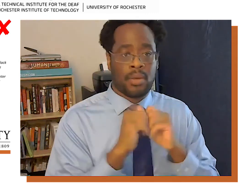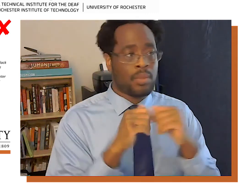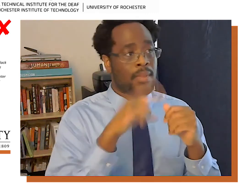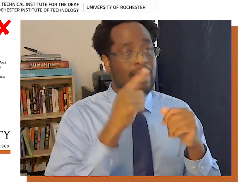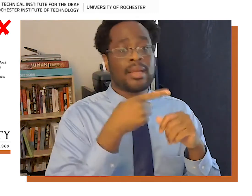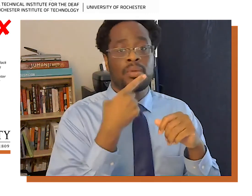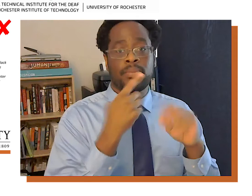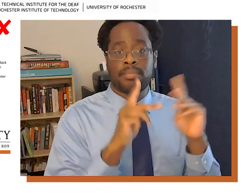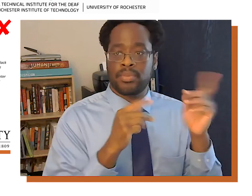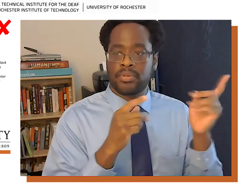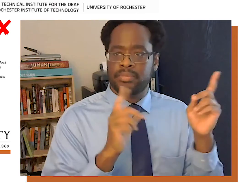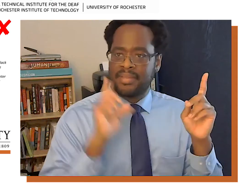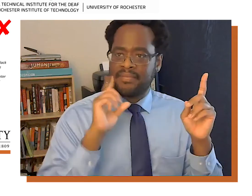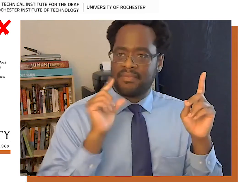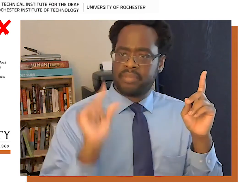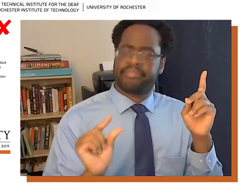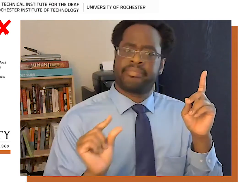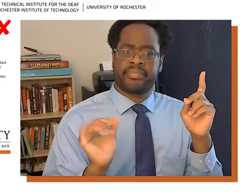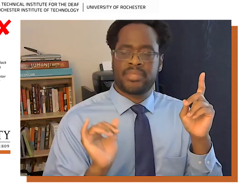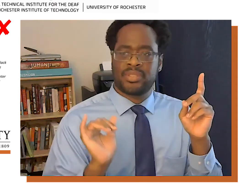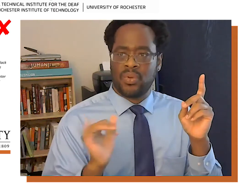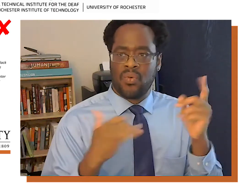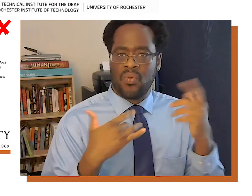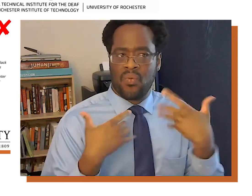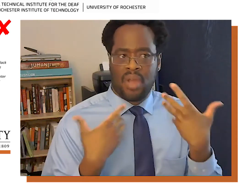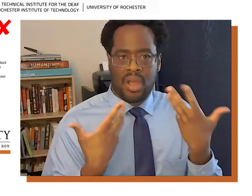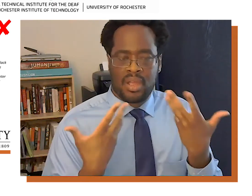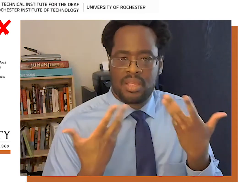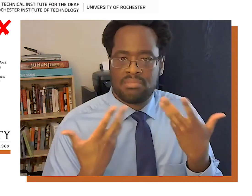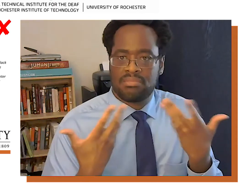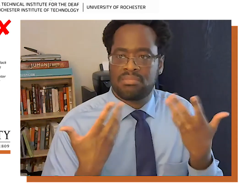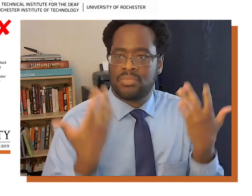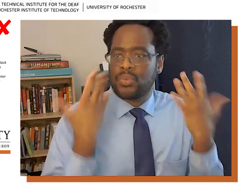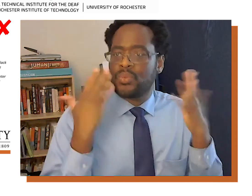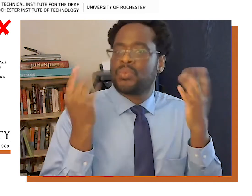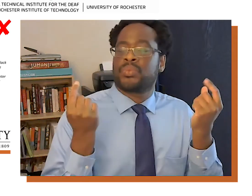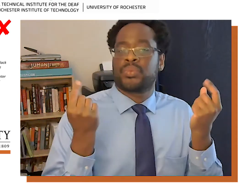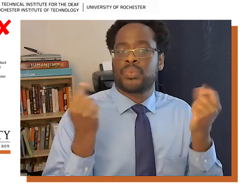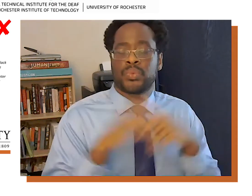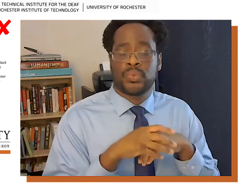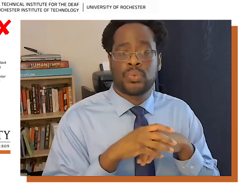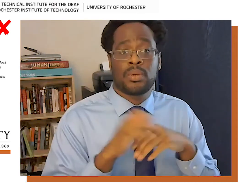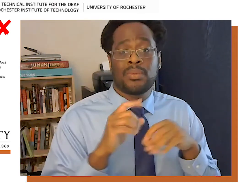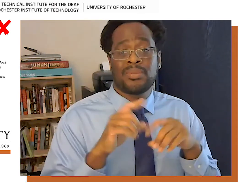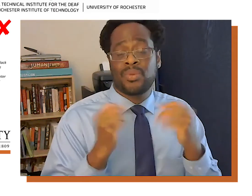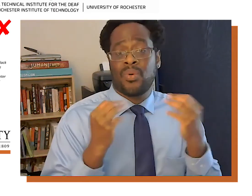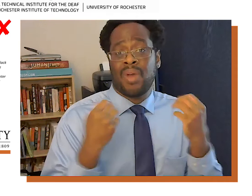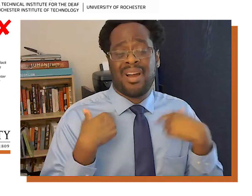of Black Deaf people in college is even much smaller than the number of Black hearing people in college,